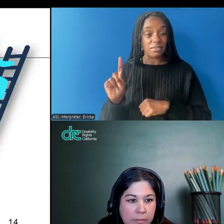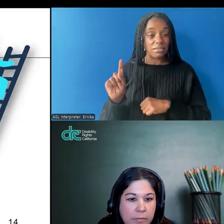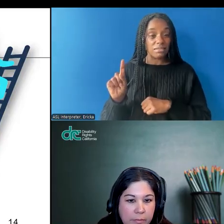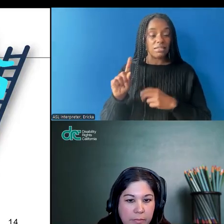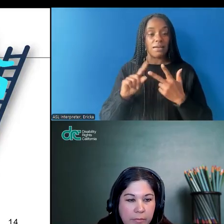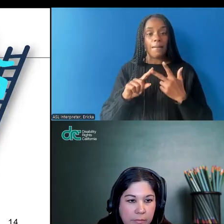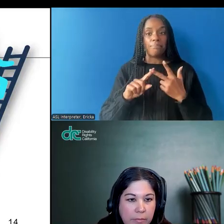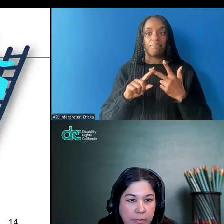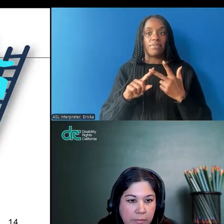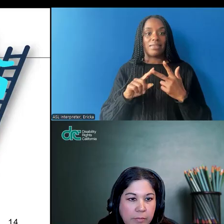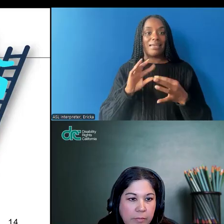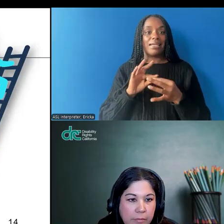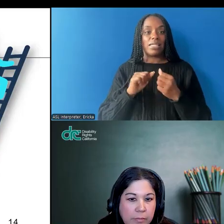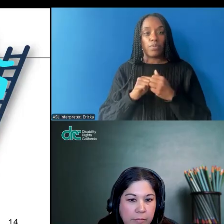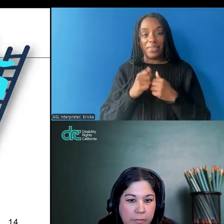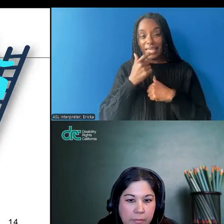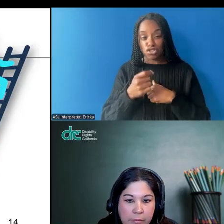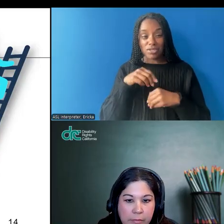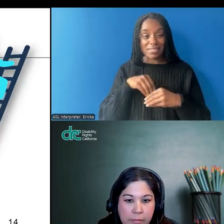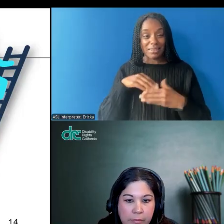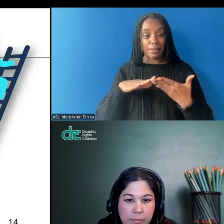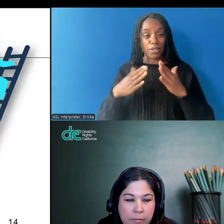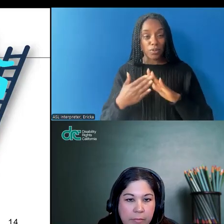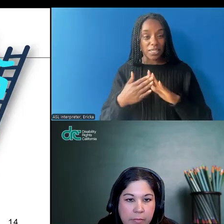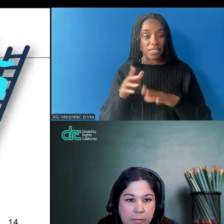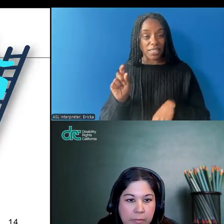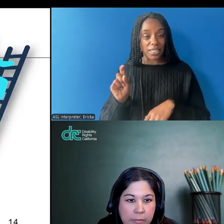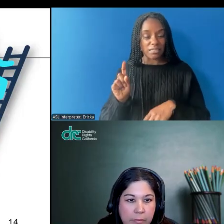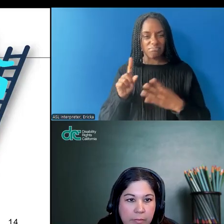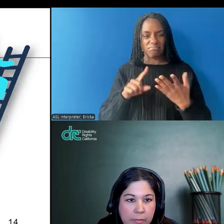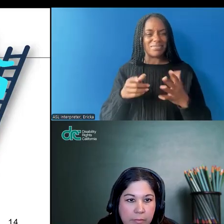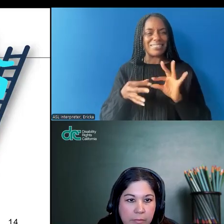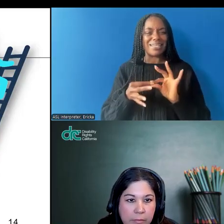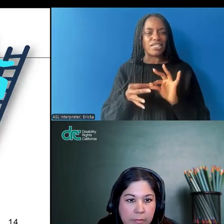I have in the community? Where am I making that connection and how?